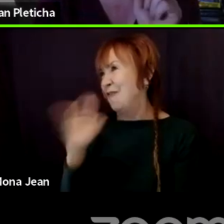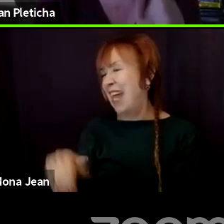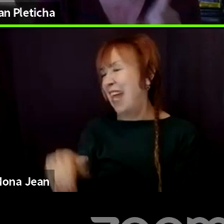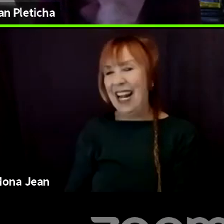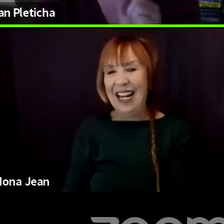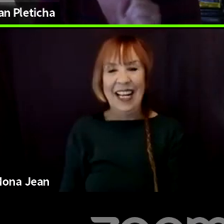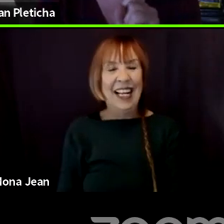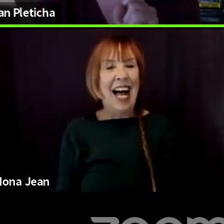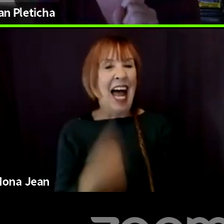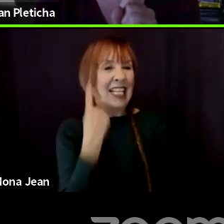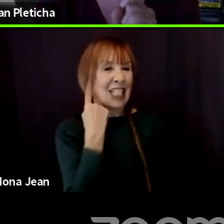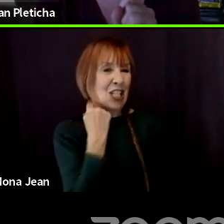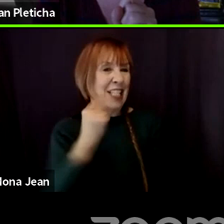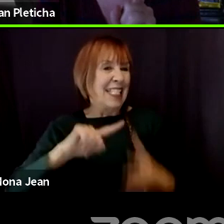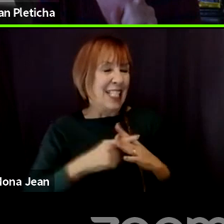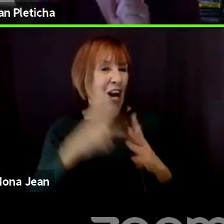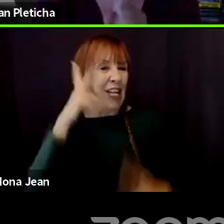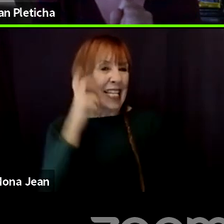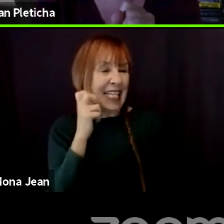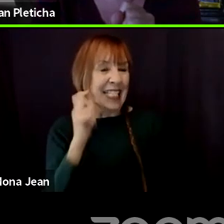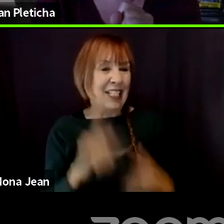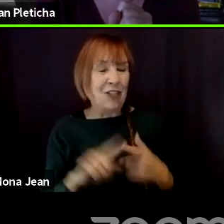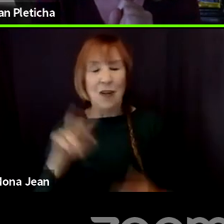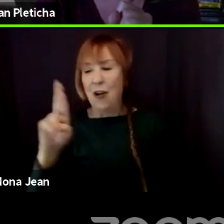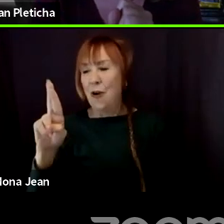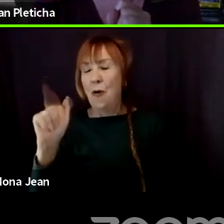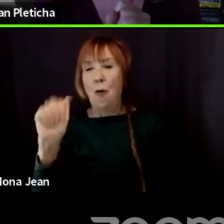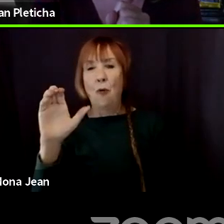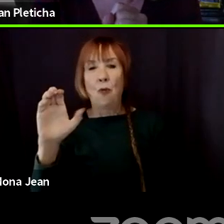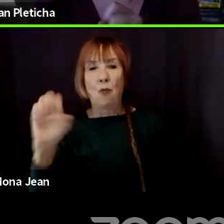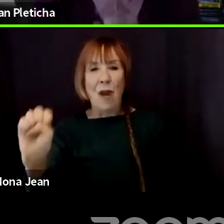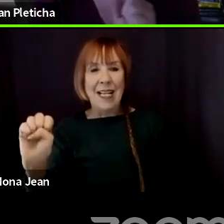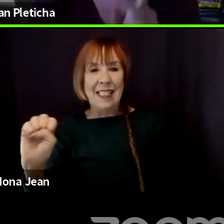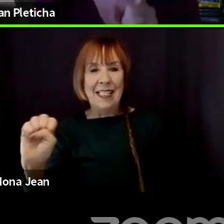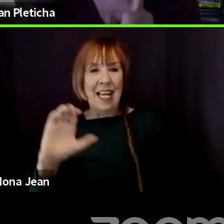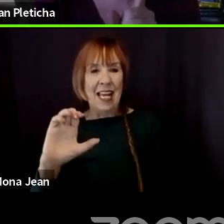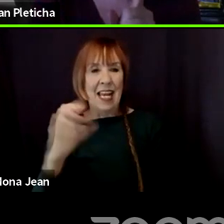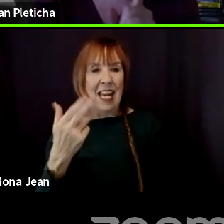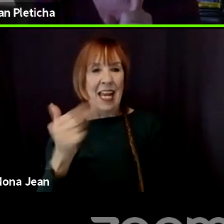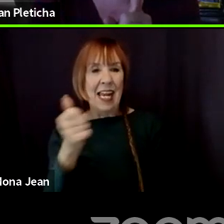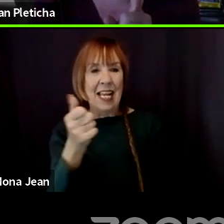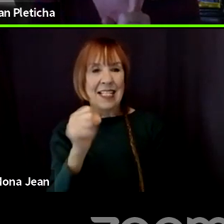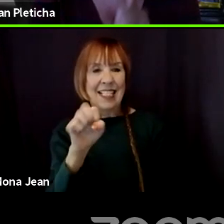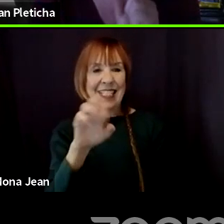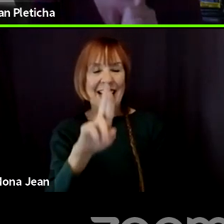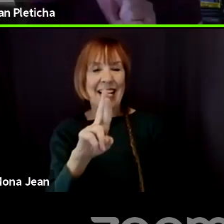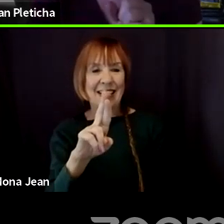I just started listening to |"Race Chaser" which has given me a great excuse to rewatch